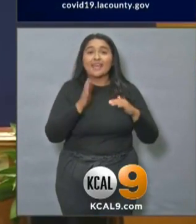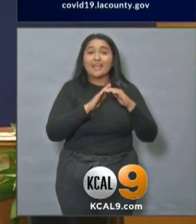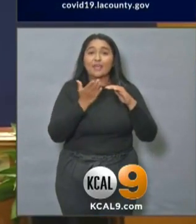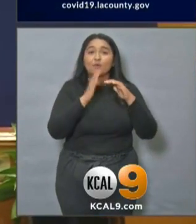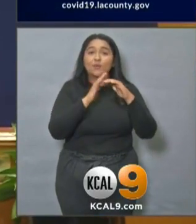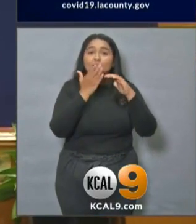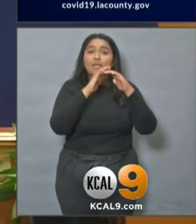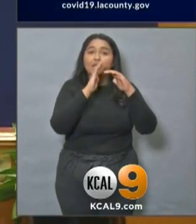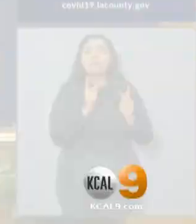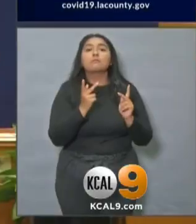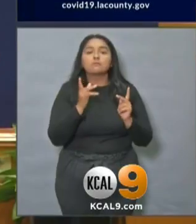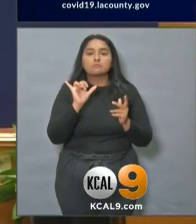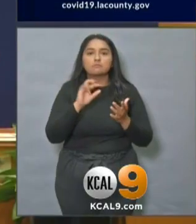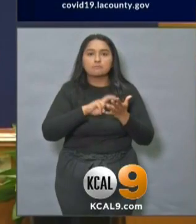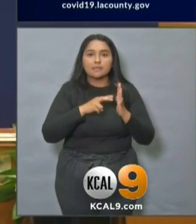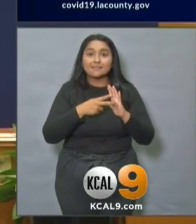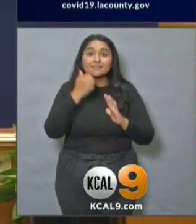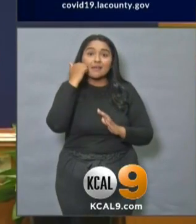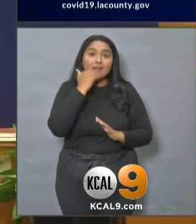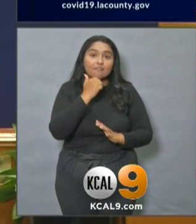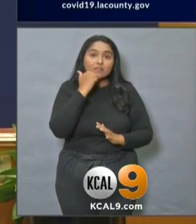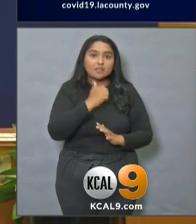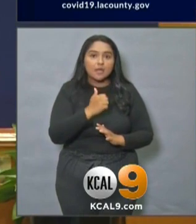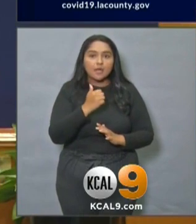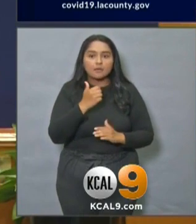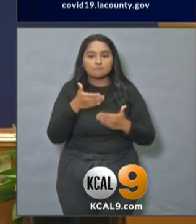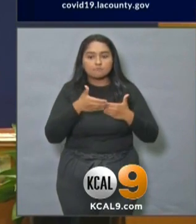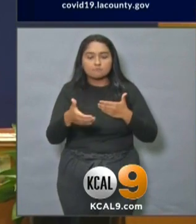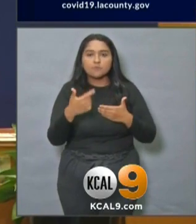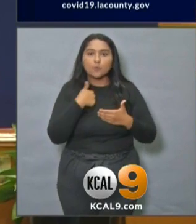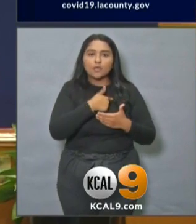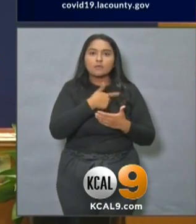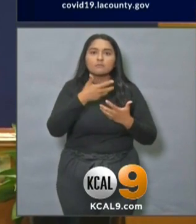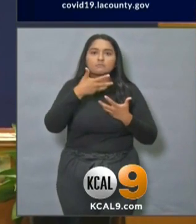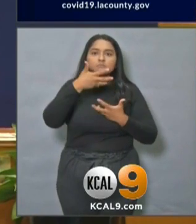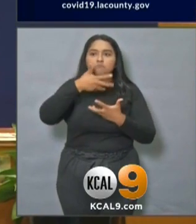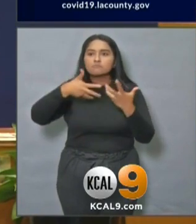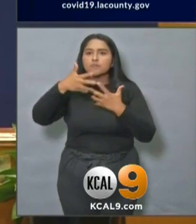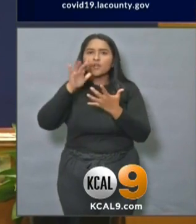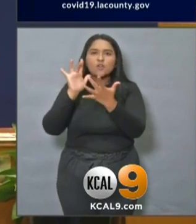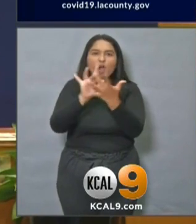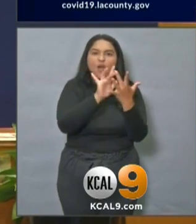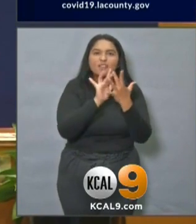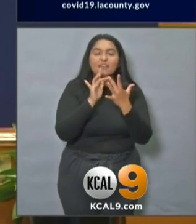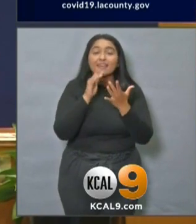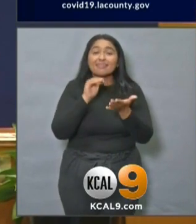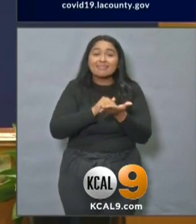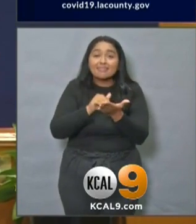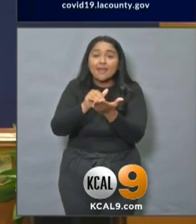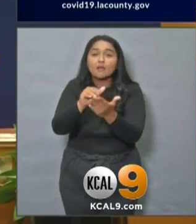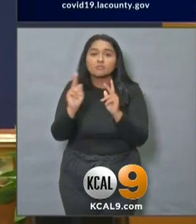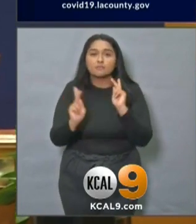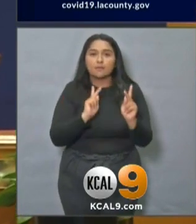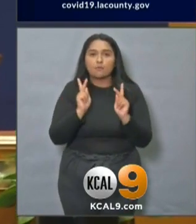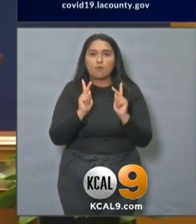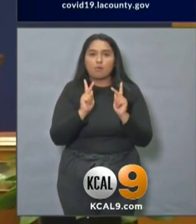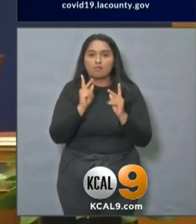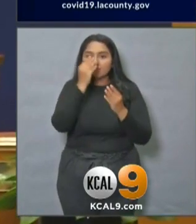HOW CRITICAL IS THIS AND OBVIOUSLY PEOPLE ARE NOT LISTENING. WE CANNOT SUSTAIN THE RATE OF INCREASE ON POSITIVE CASES, WE